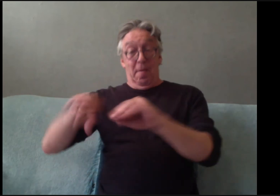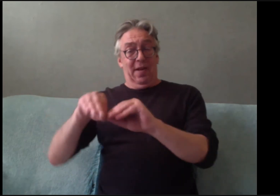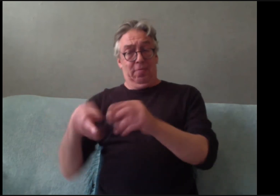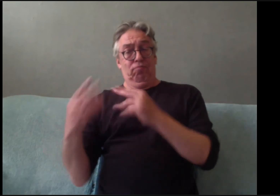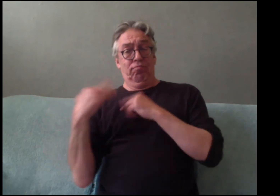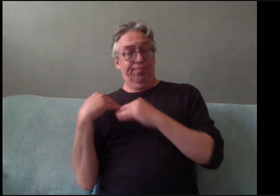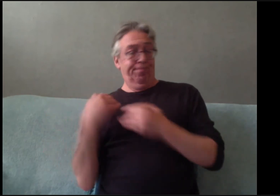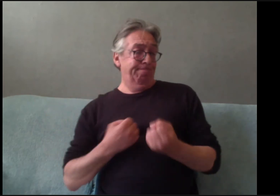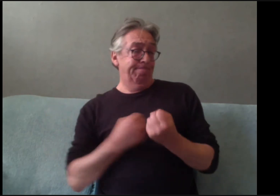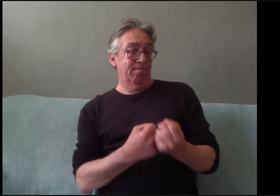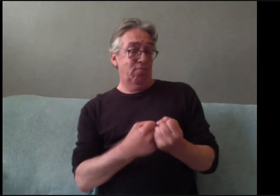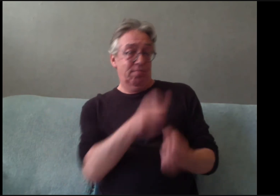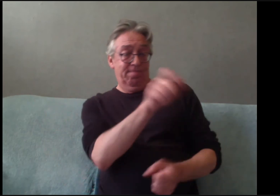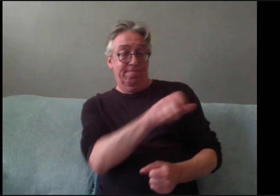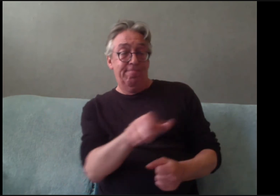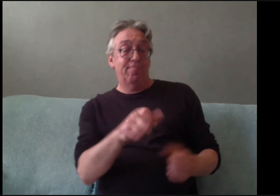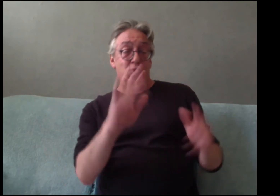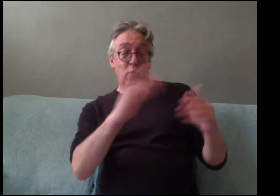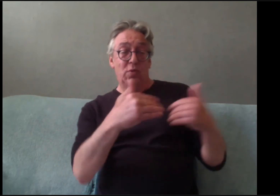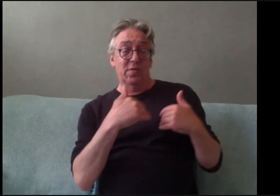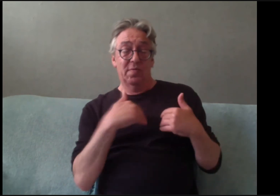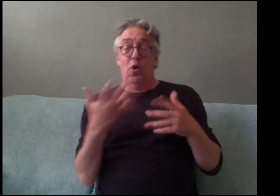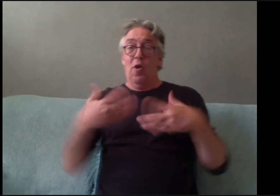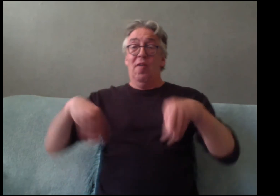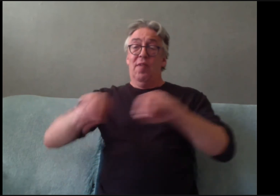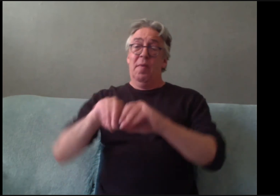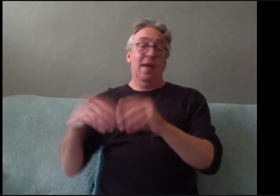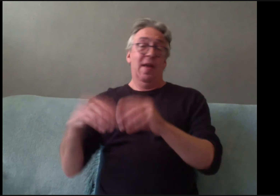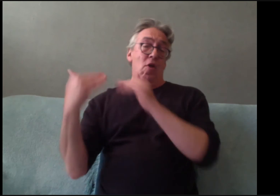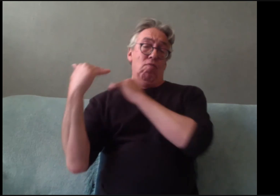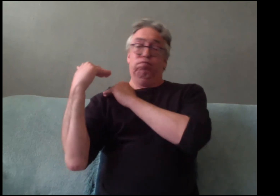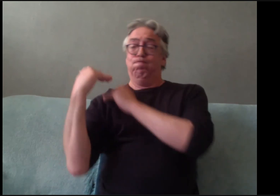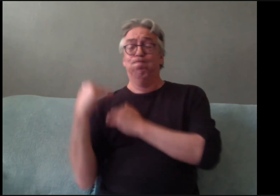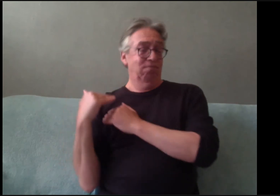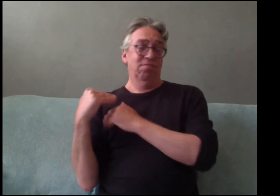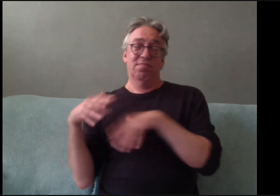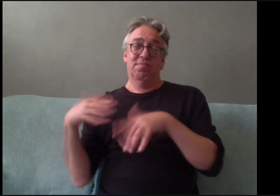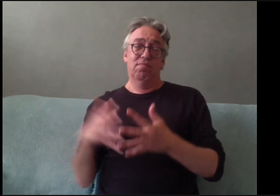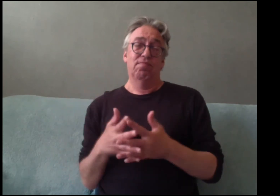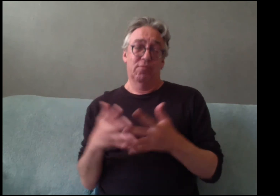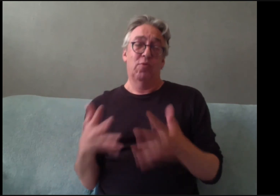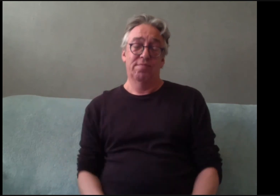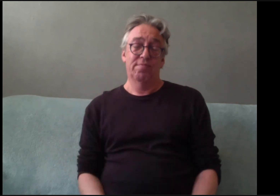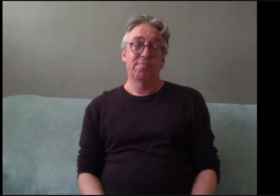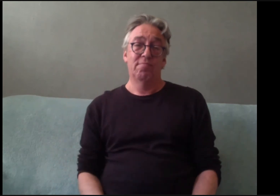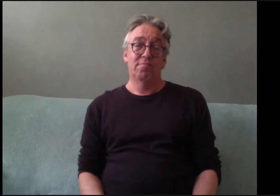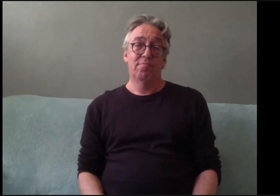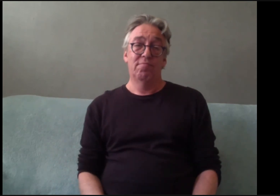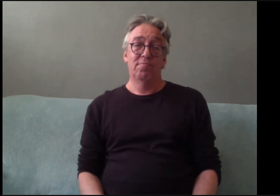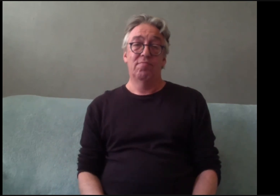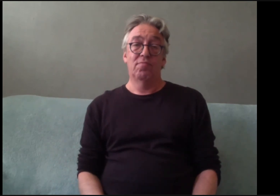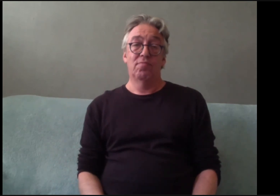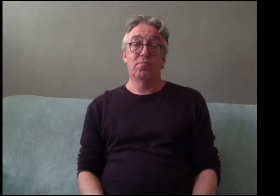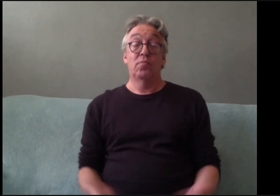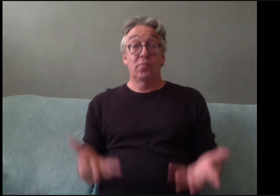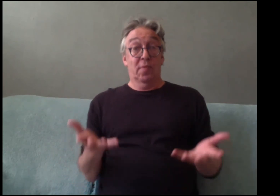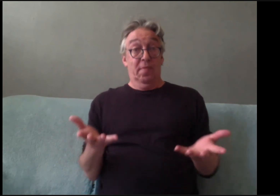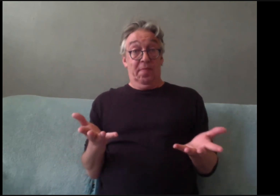and of course it's made even worse the interruption of services.